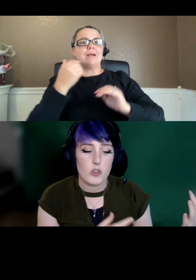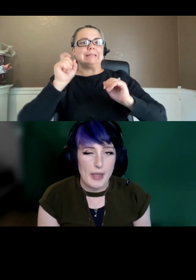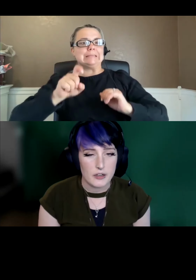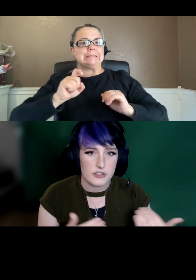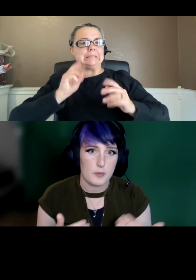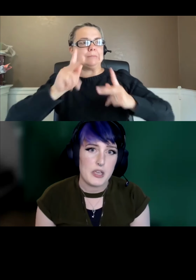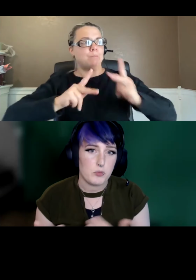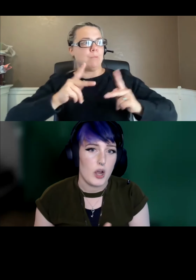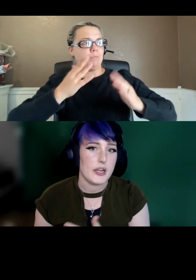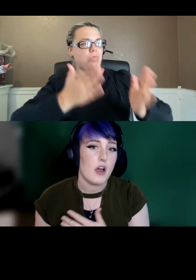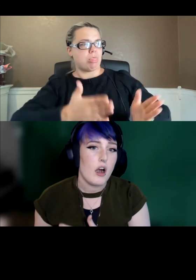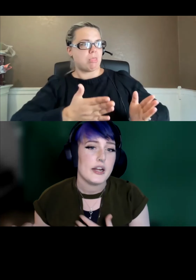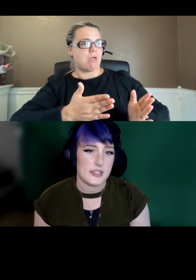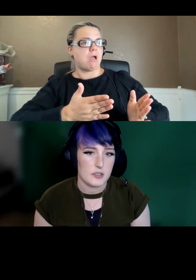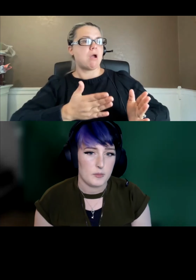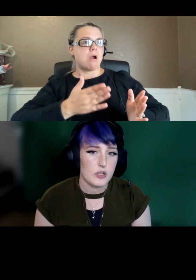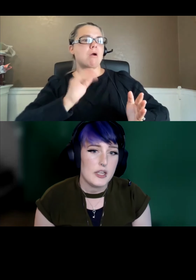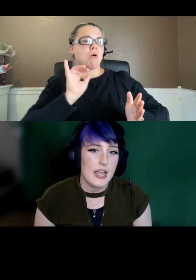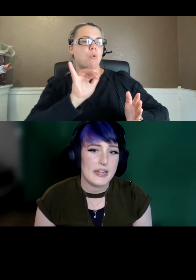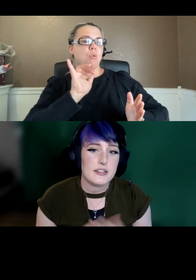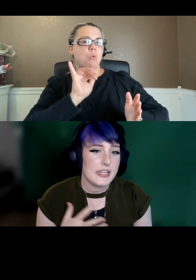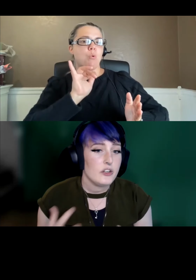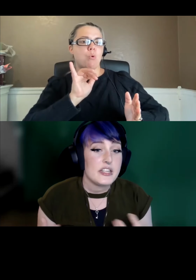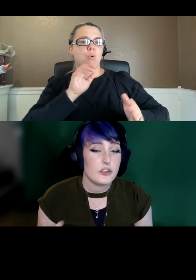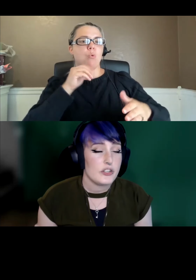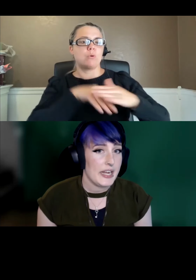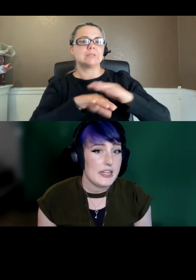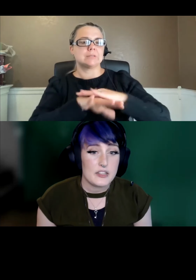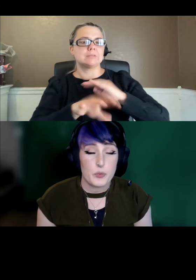all the patterns that are being brought in are accessible. And standards and understandings as